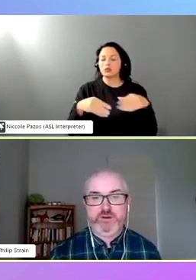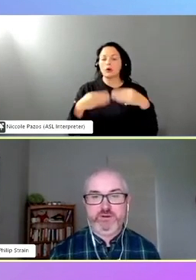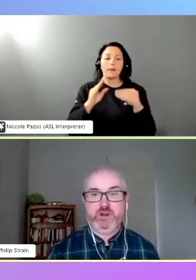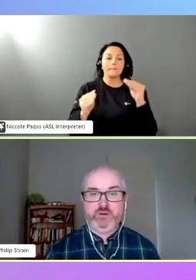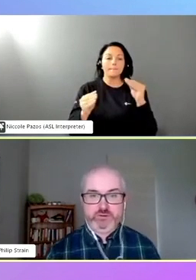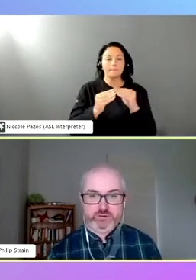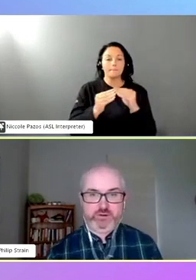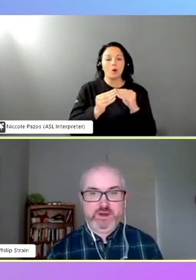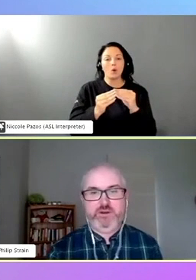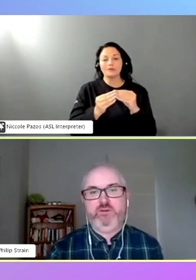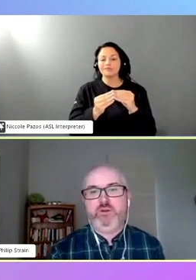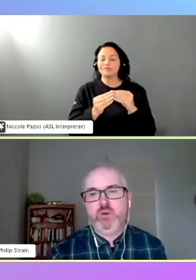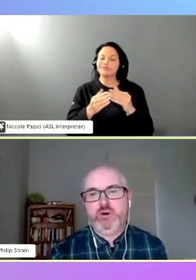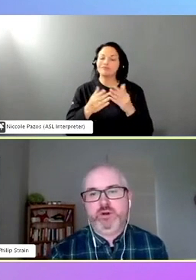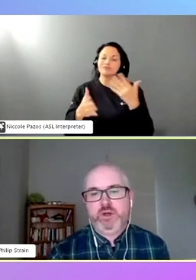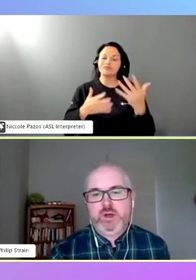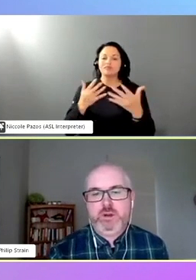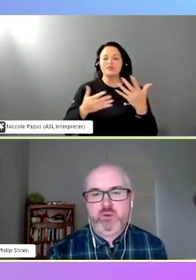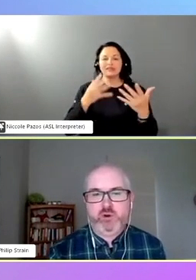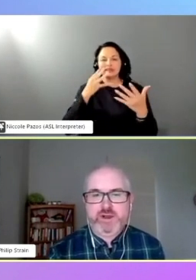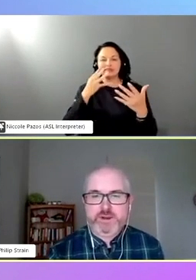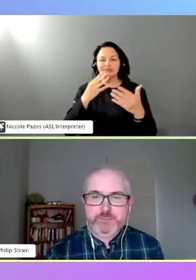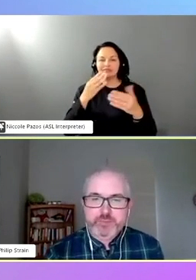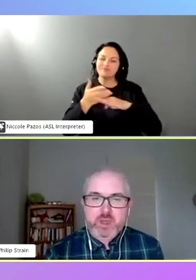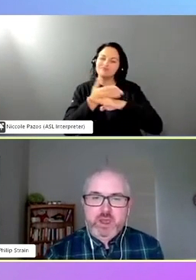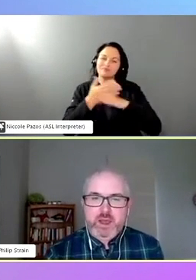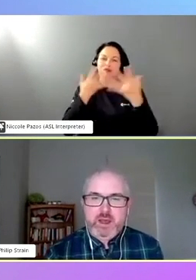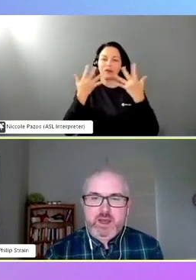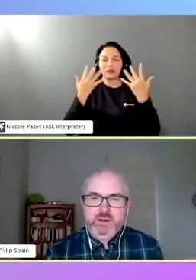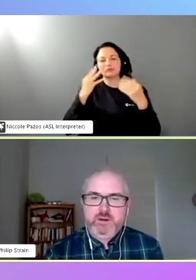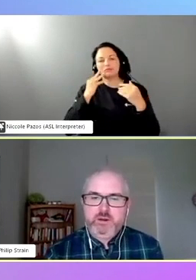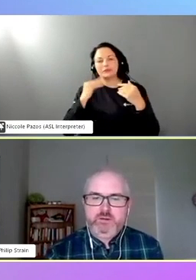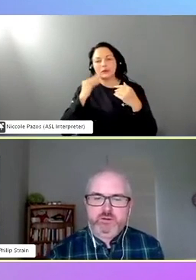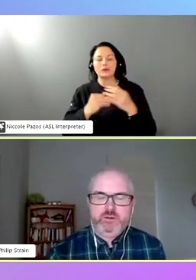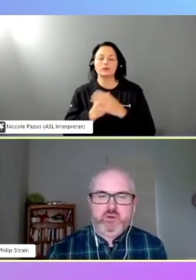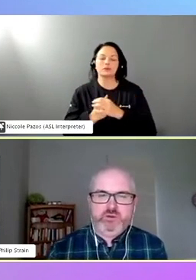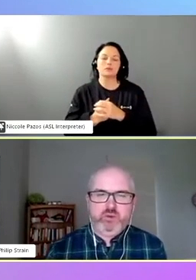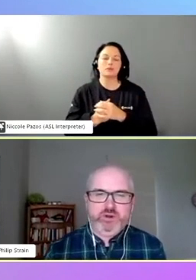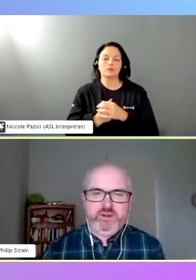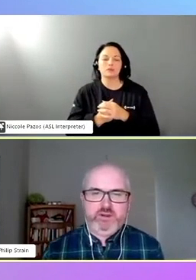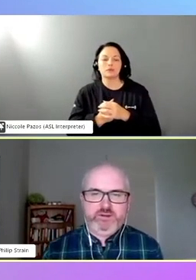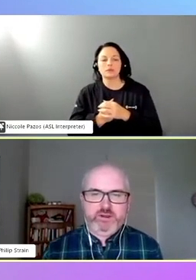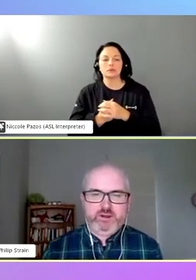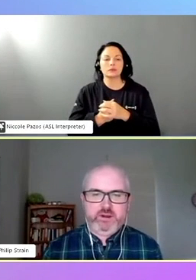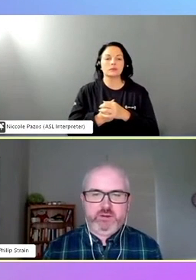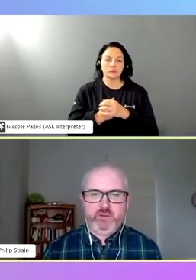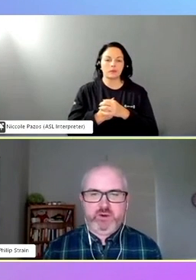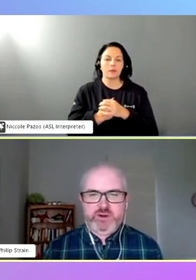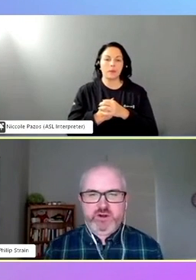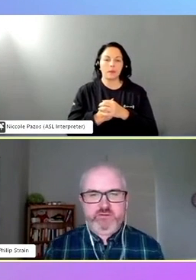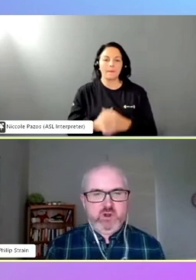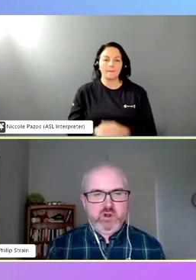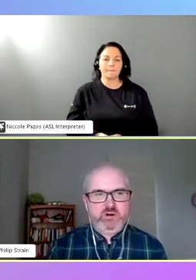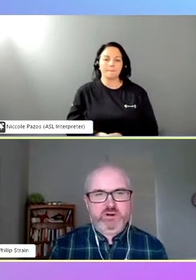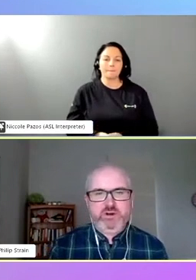of our mirror board in text for screen reader analysis. Screen reader users should be able to perceive